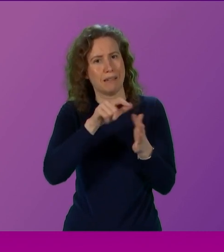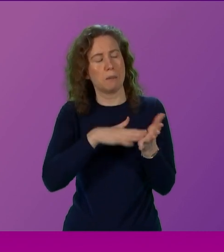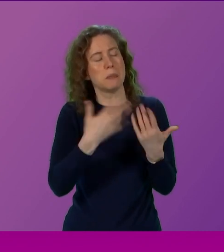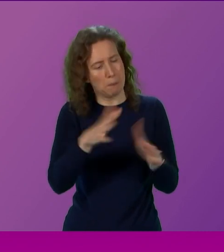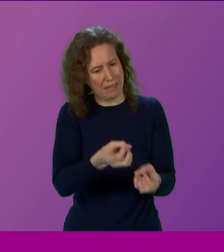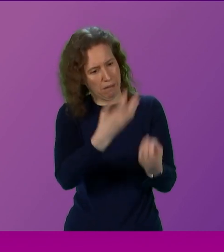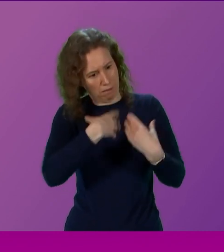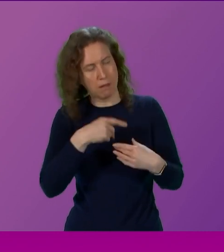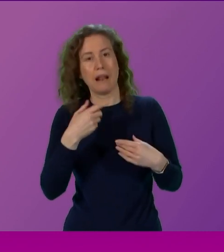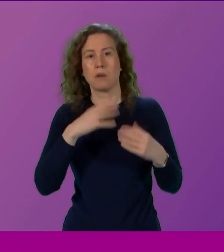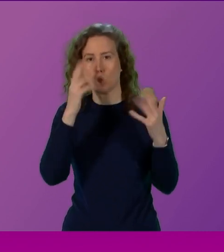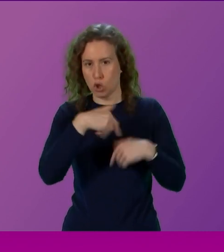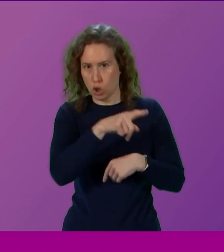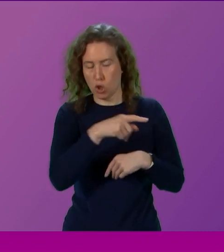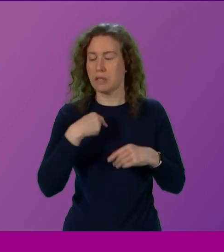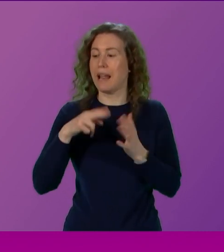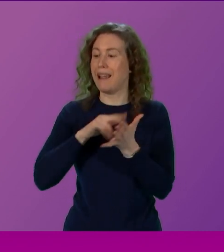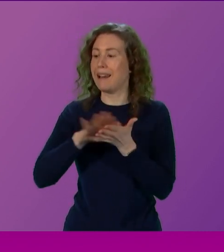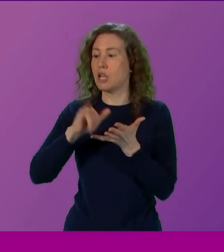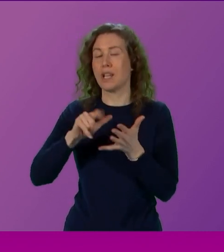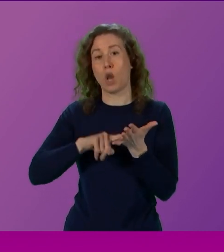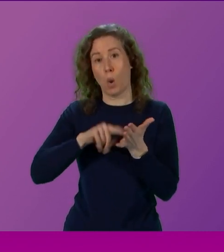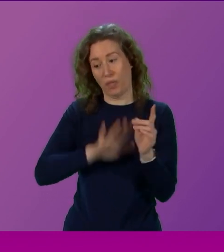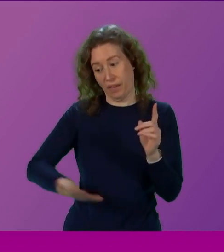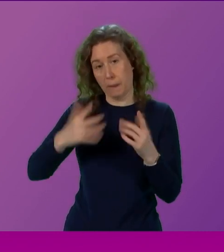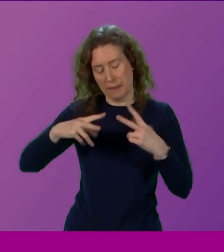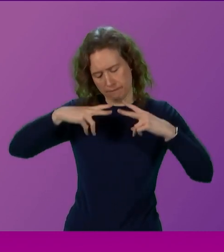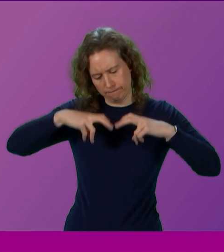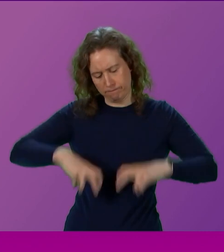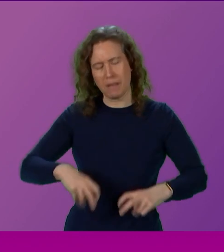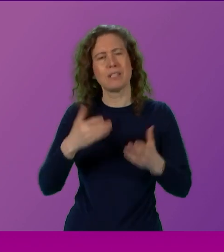investigated by NHS Lothian. As I understand it, those concerns are general and are not in